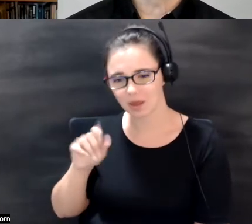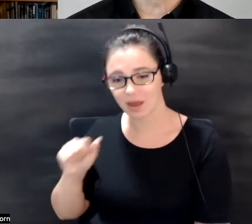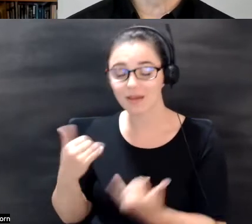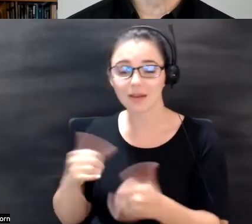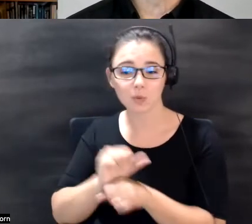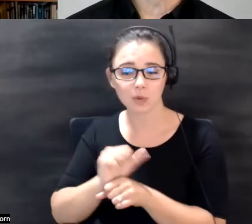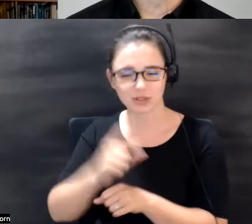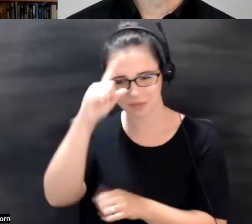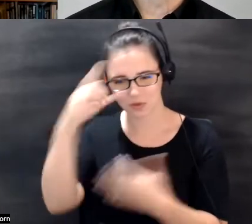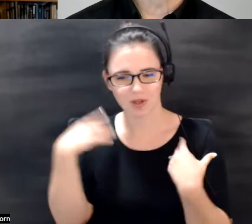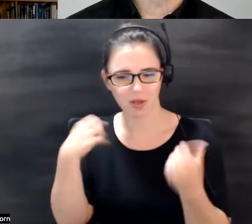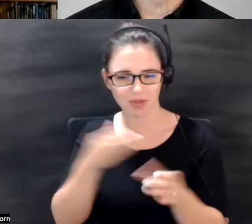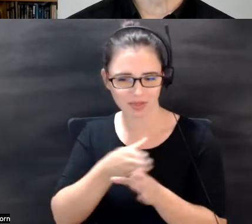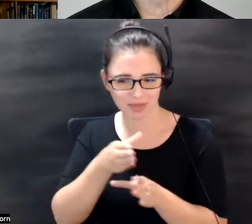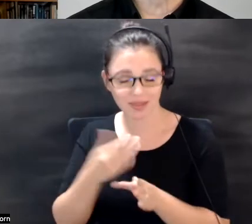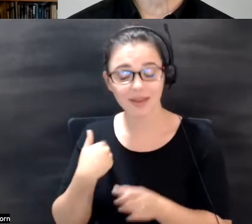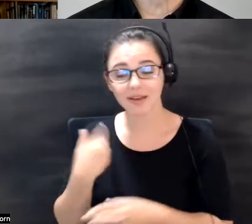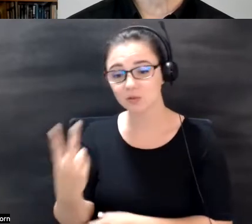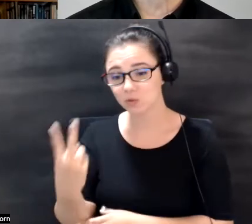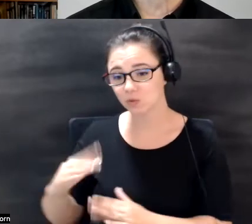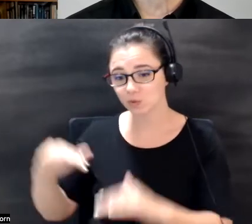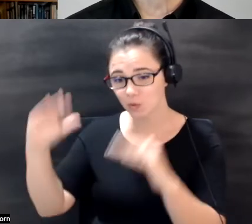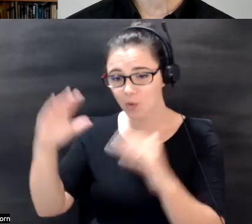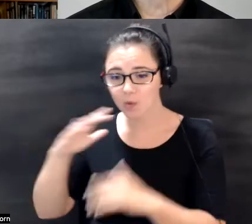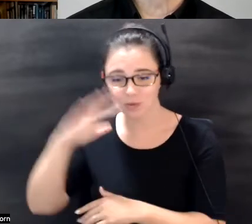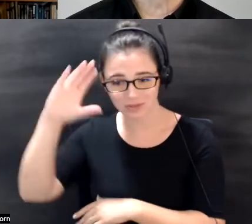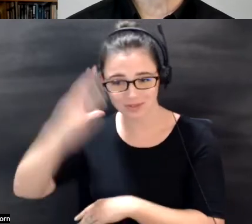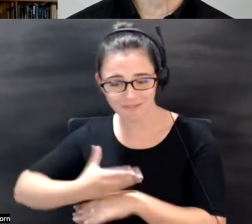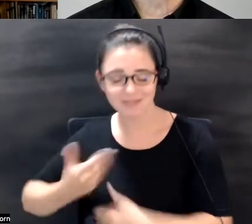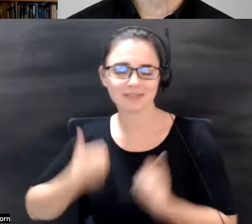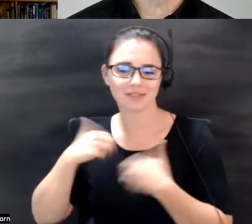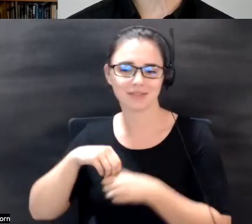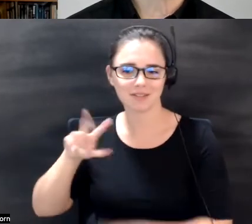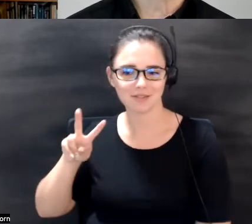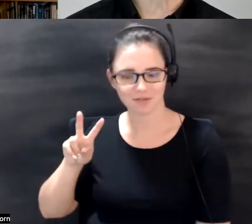She has two grown sons, and lives in Vermont with her husband. Thank you so much for joining us today!